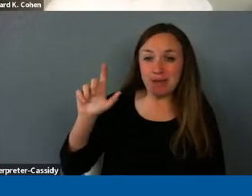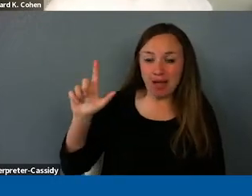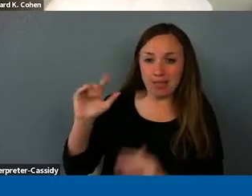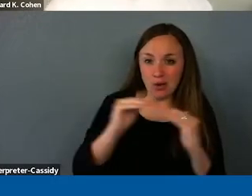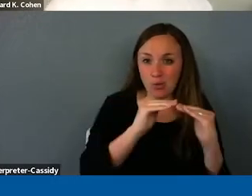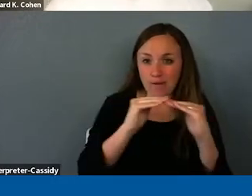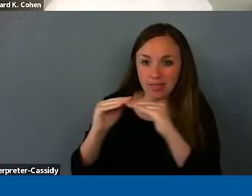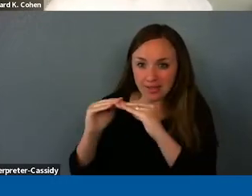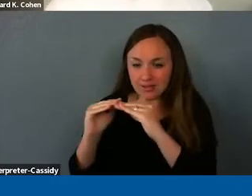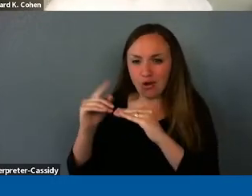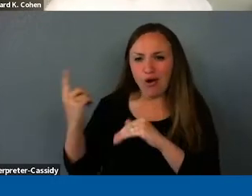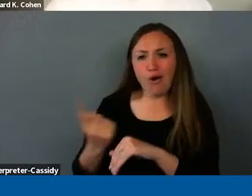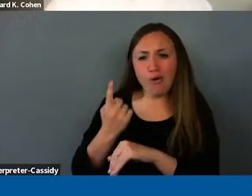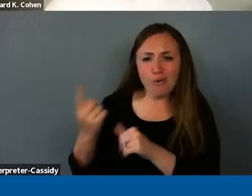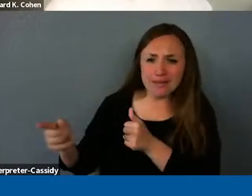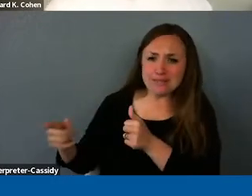you should always prioritize using HTML.